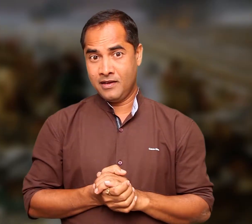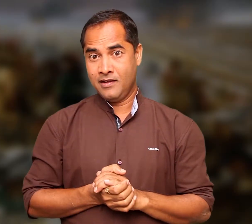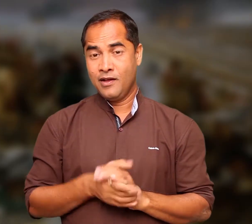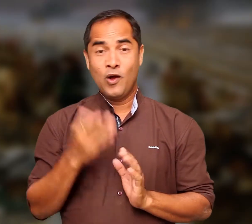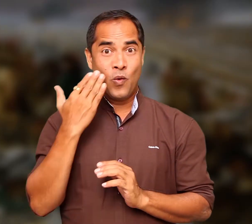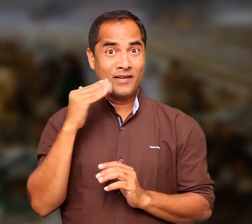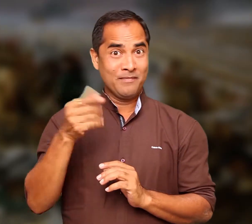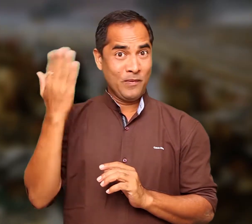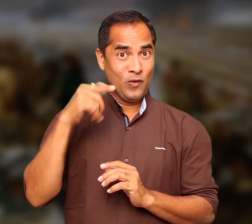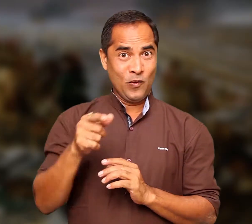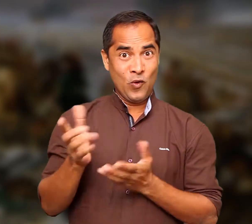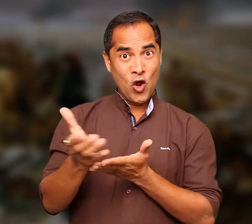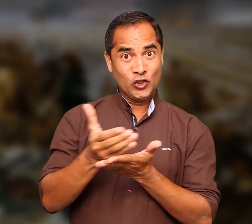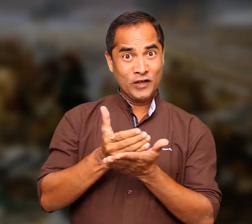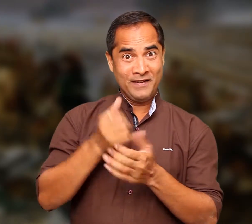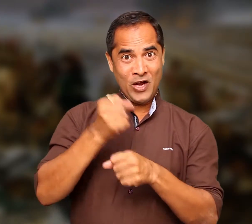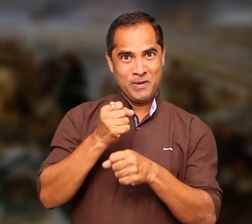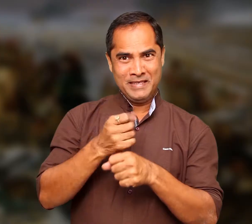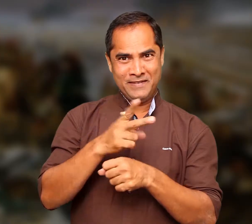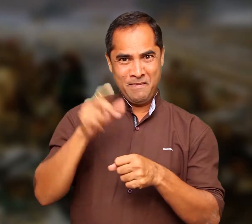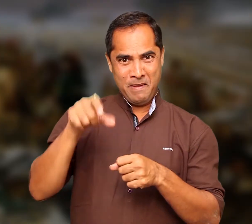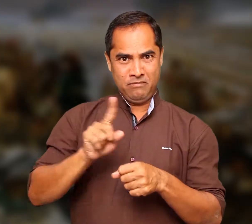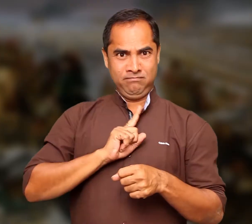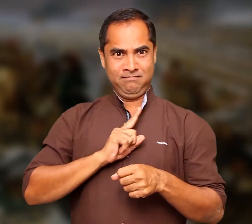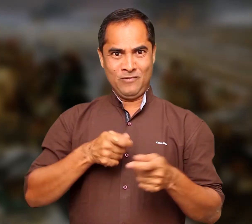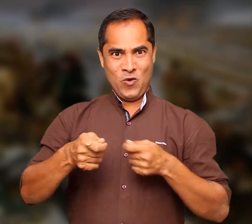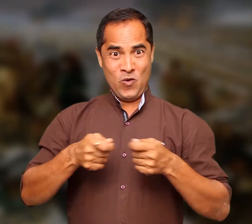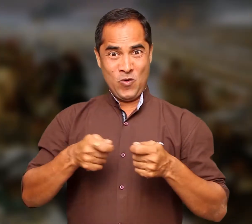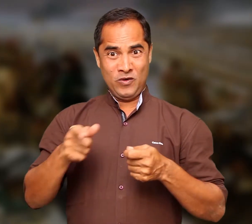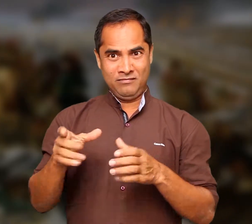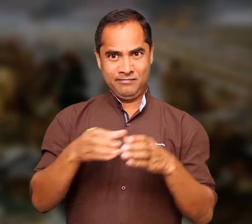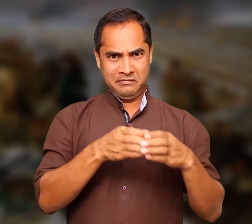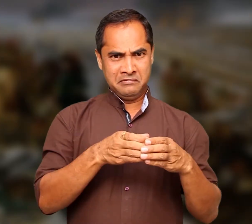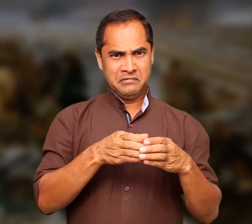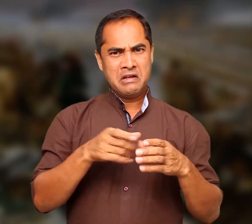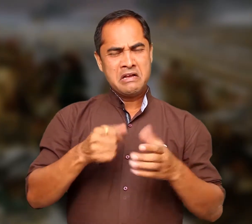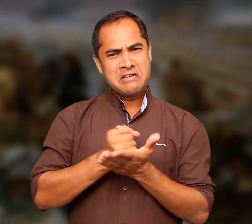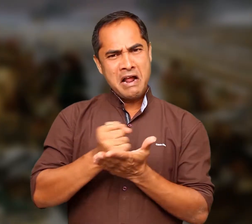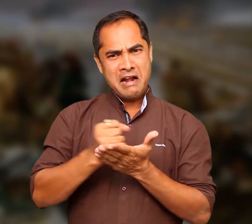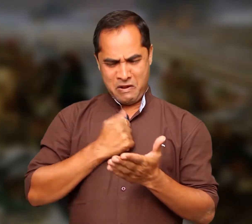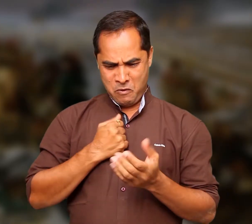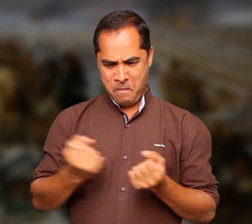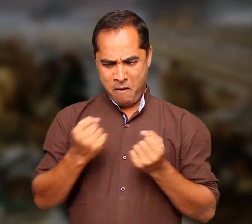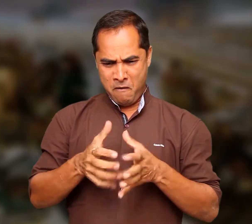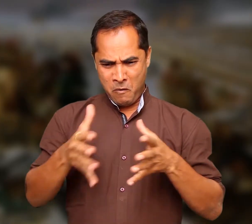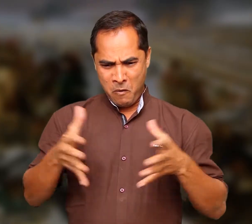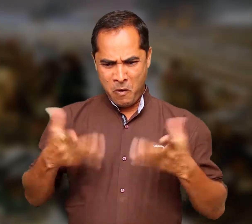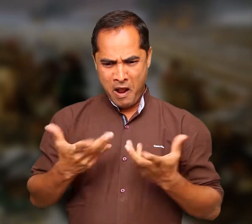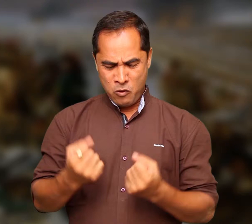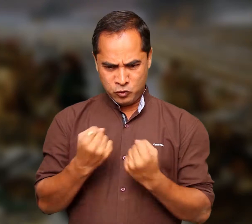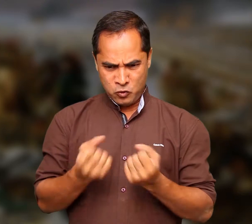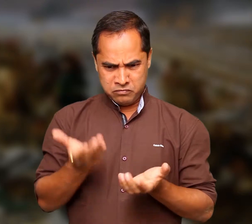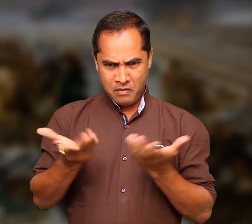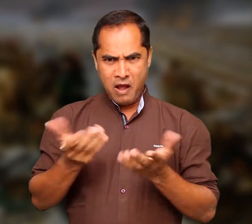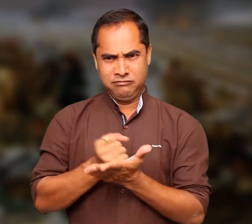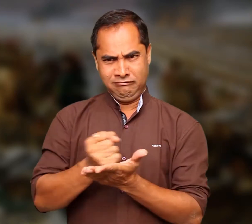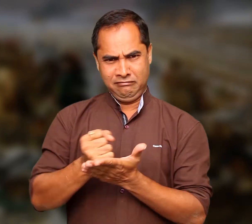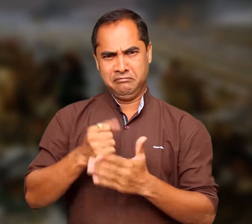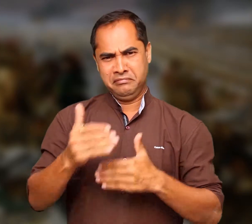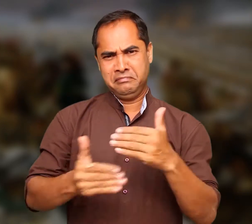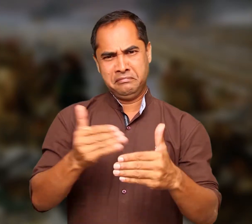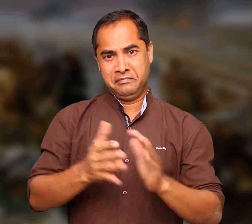While the Conservative government were trying to consolidate their power, the